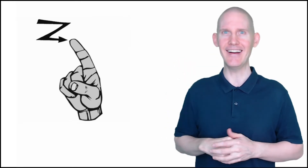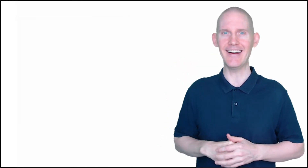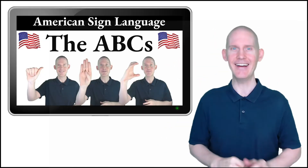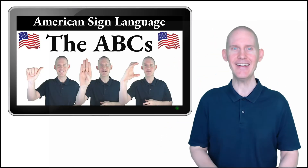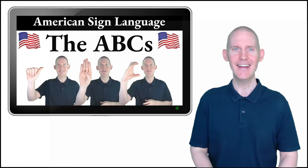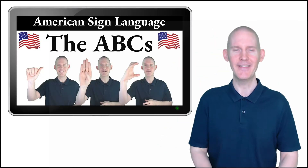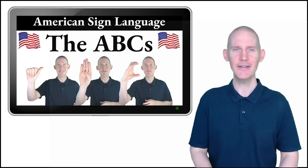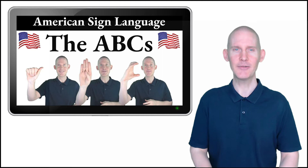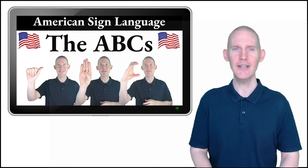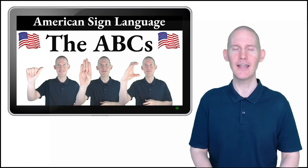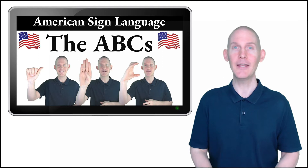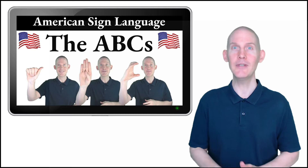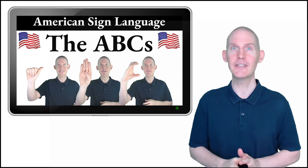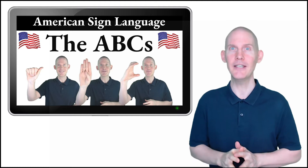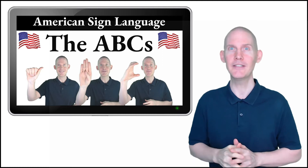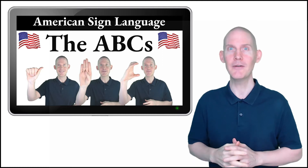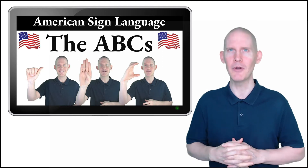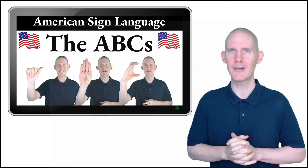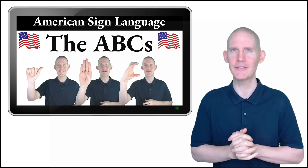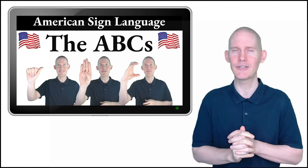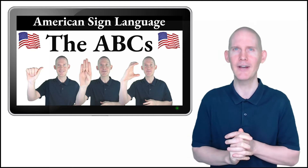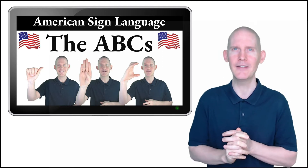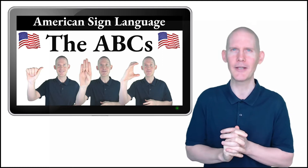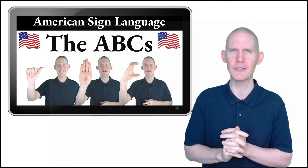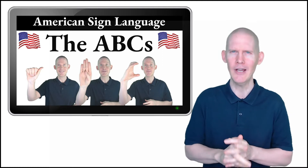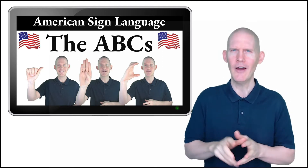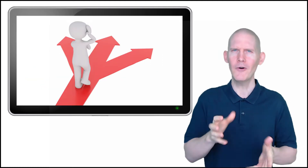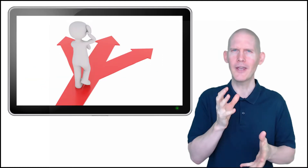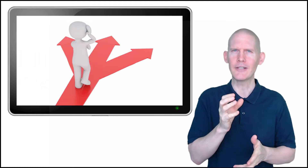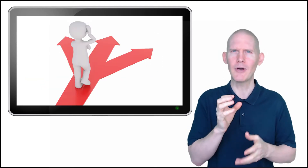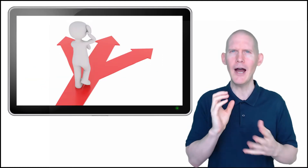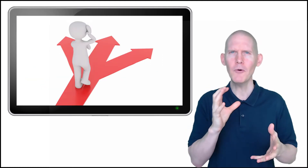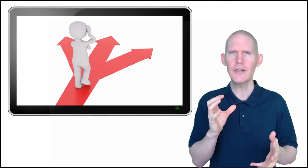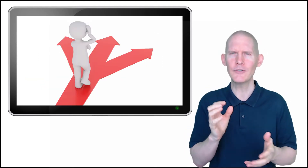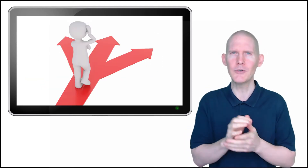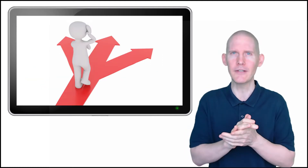Ah ha. That's right. The ABCs in American Sign Language. OK, so how are we going to do it?